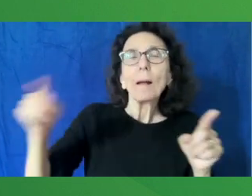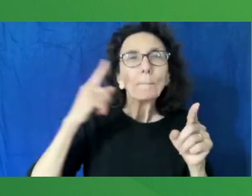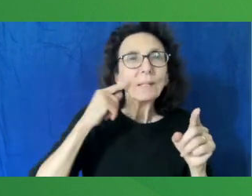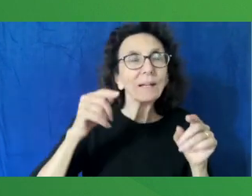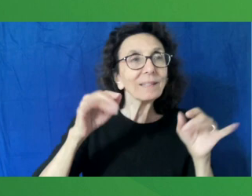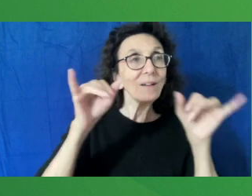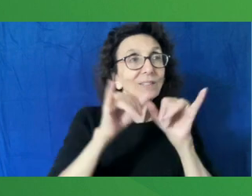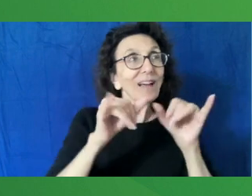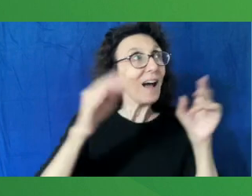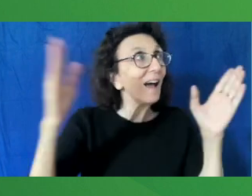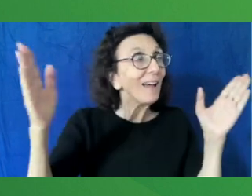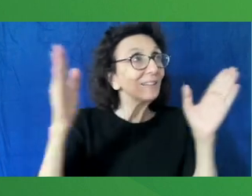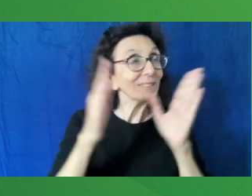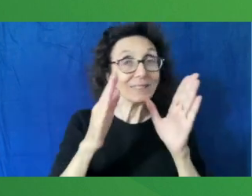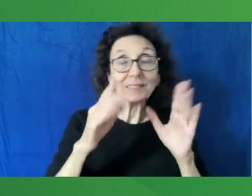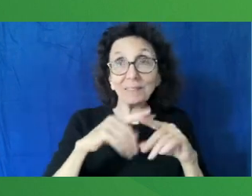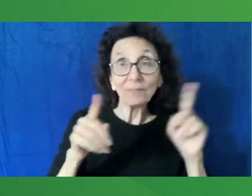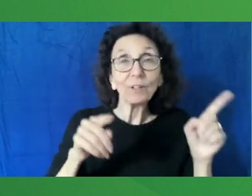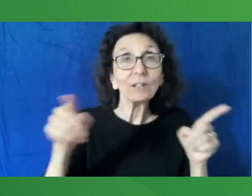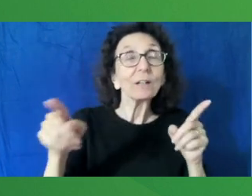apples to apples comparison.